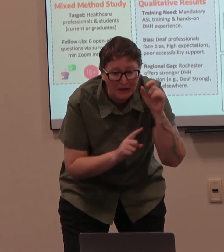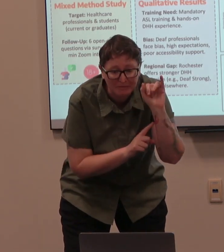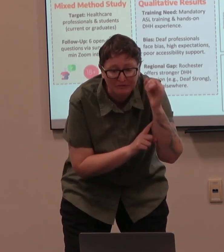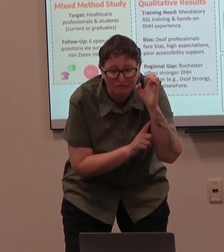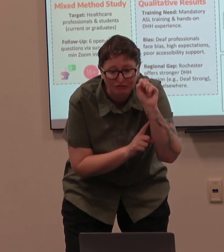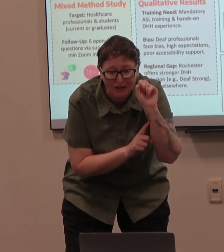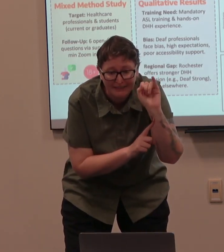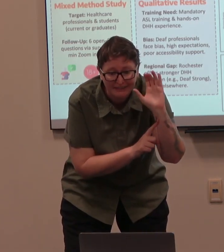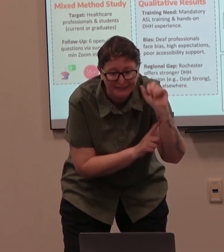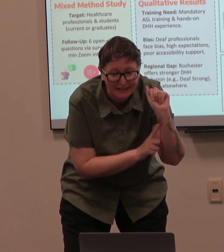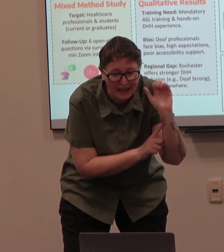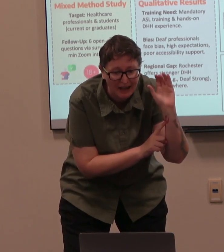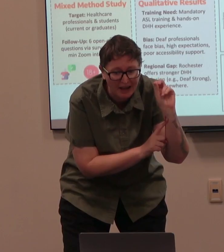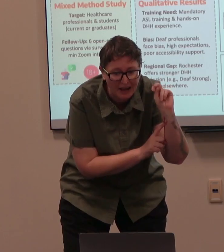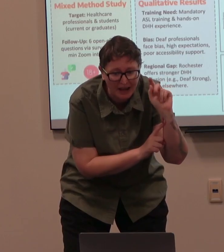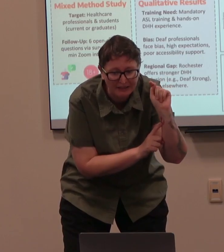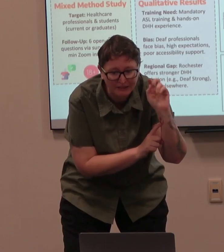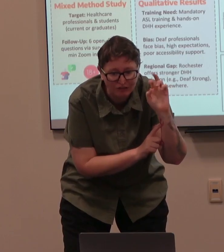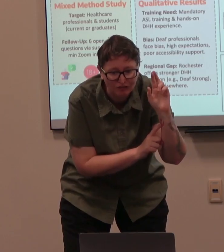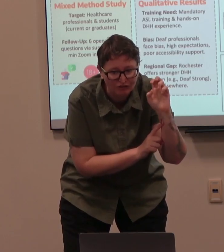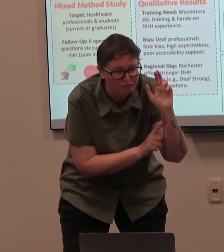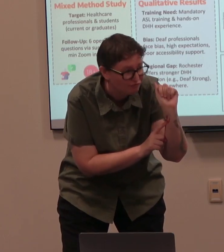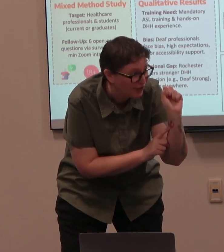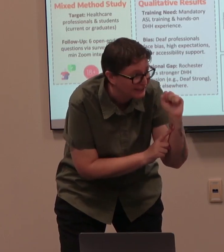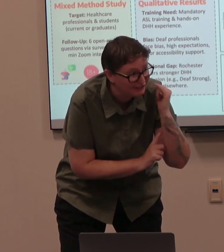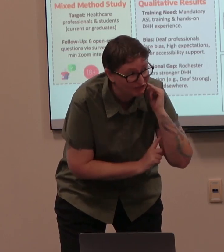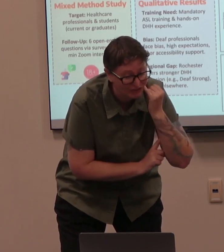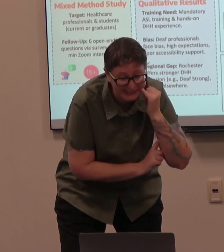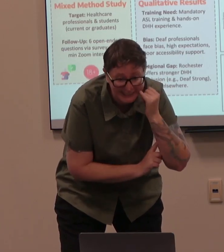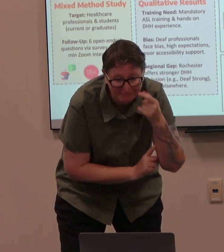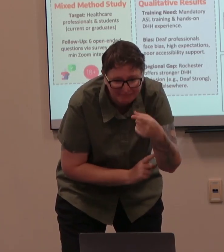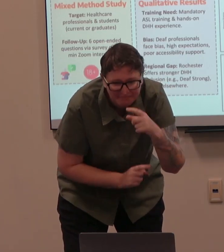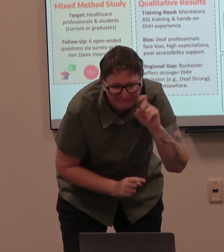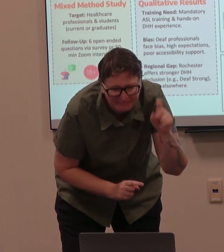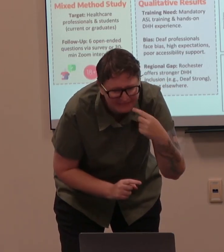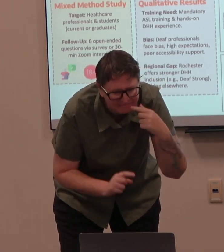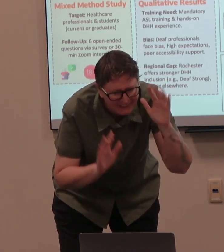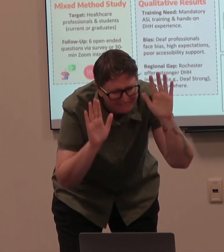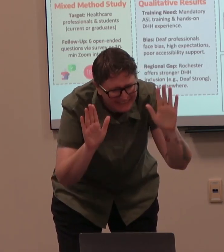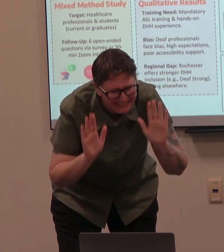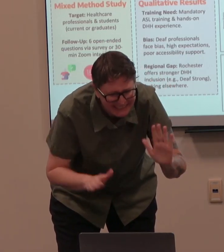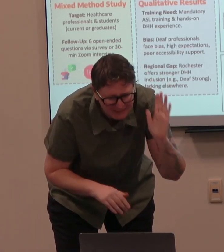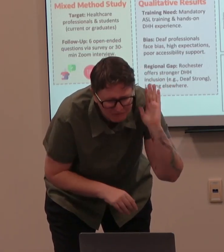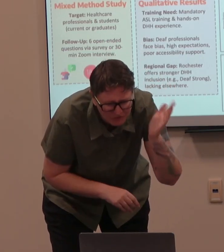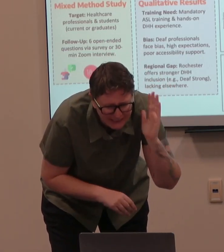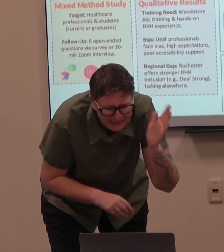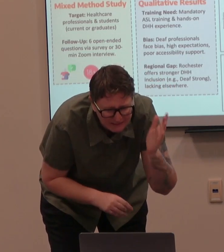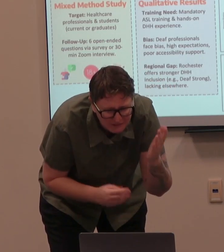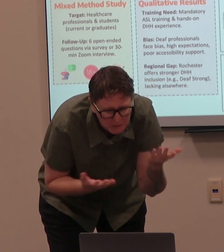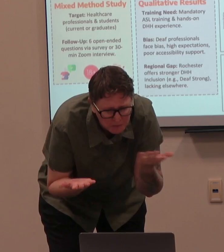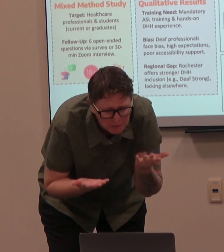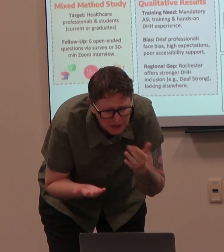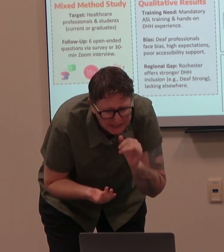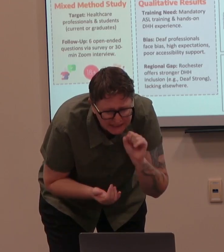Okay, first question from Jessica Contreras.